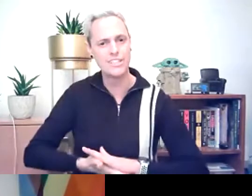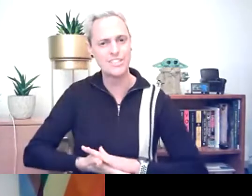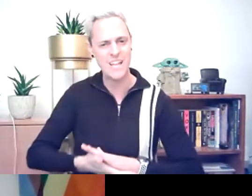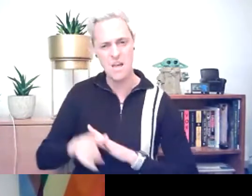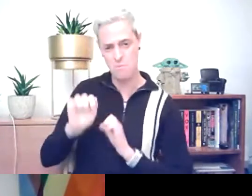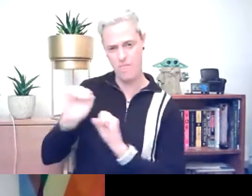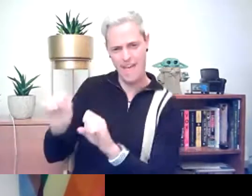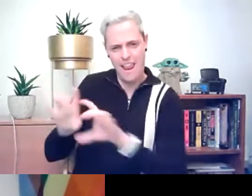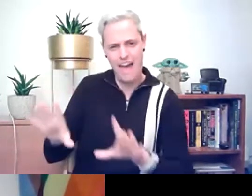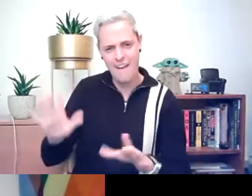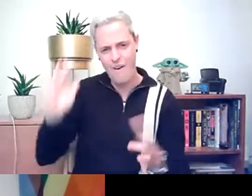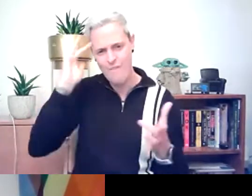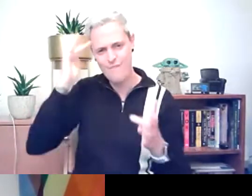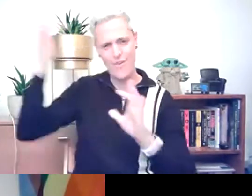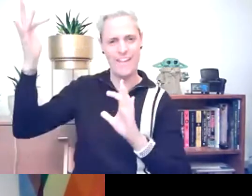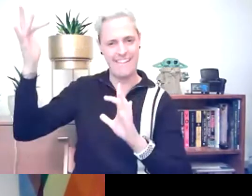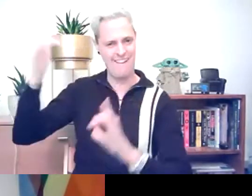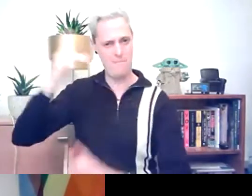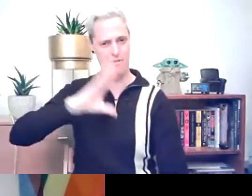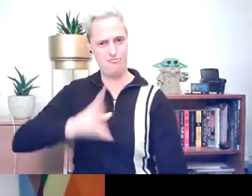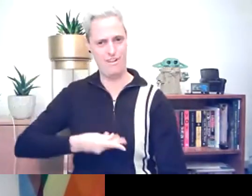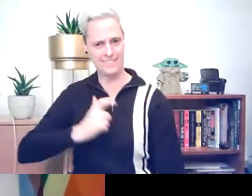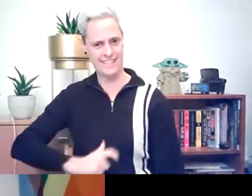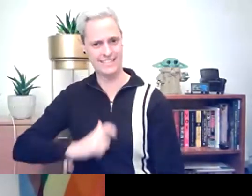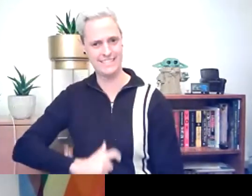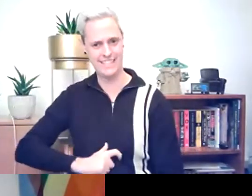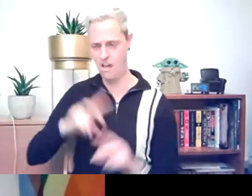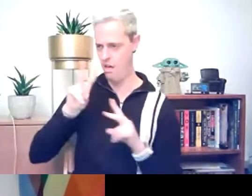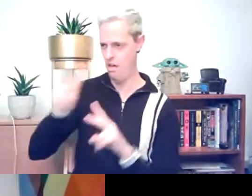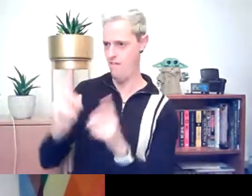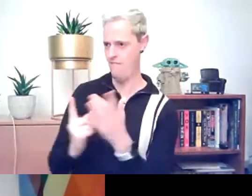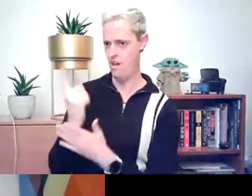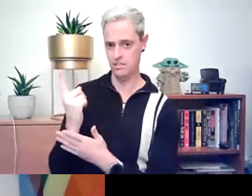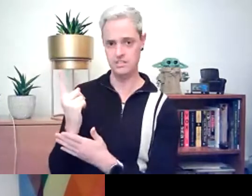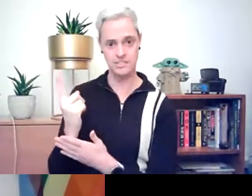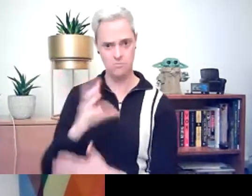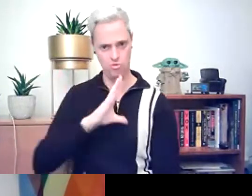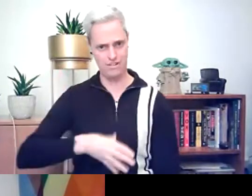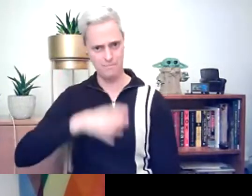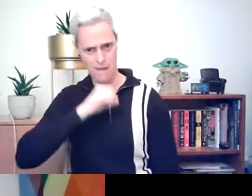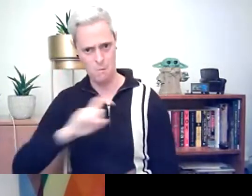of representation not seeing yourself and sort of in society and media and culture,